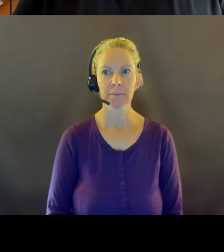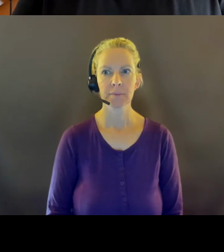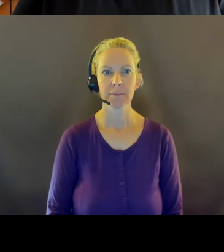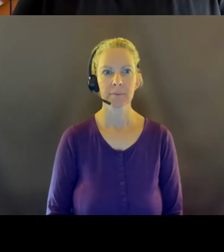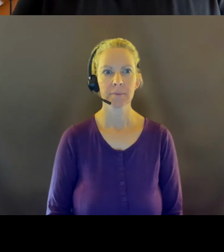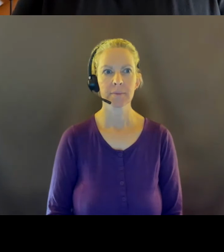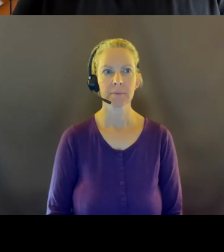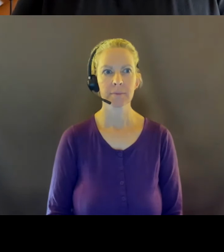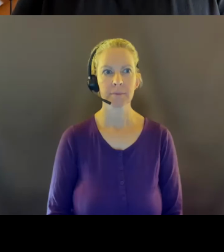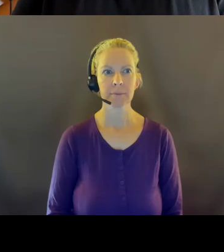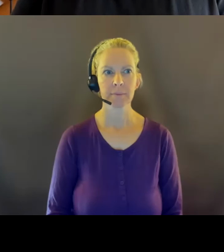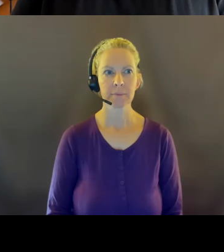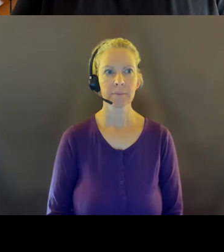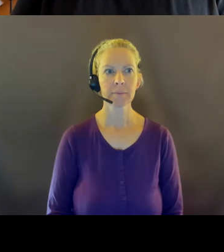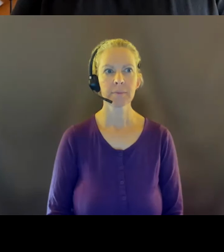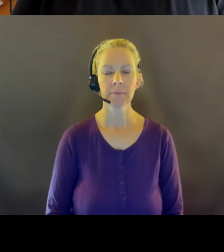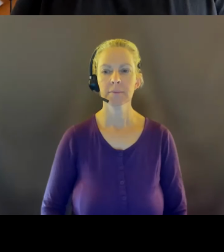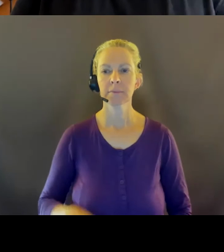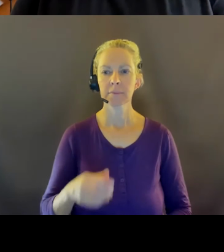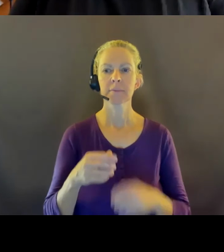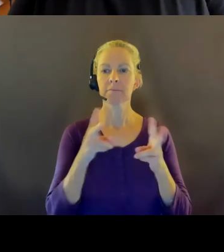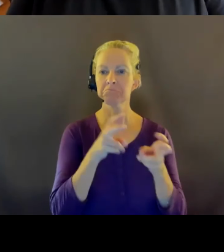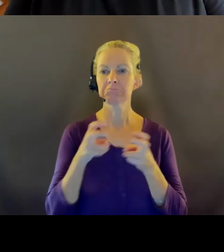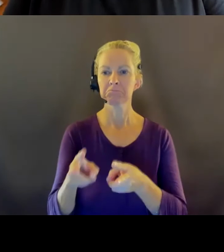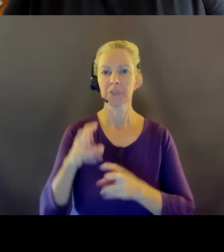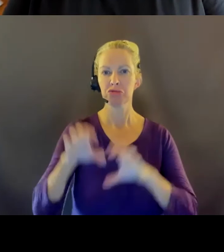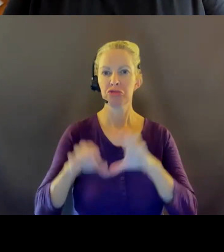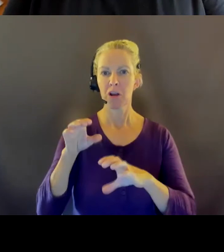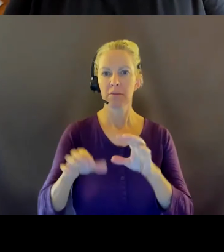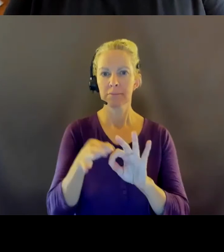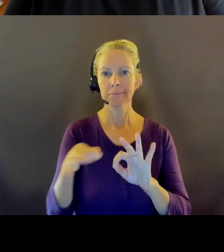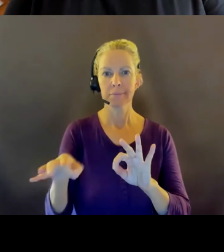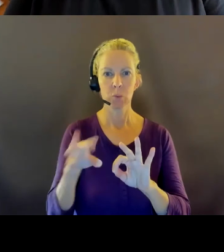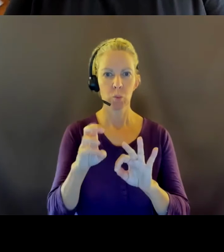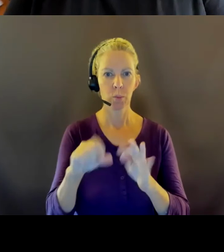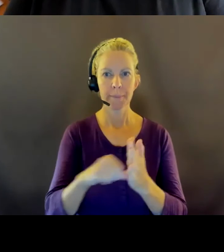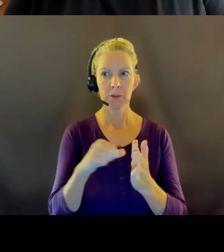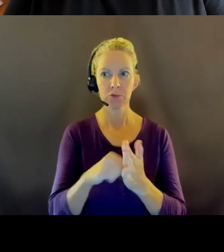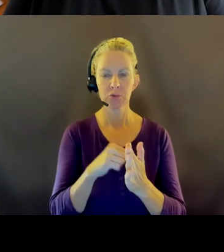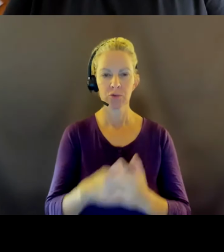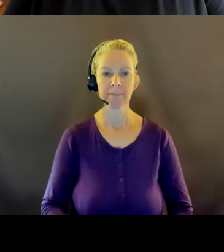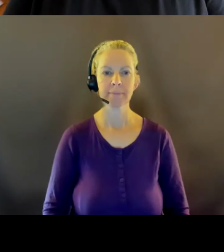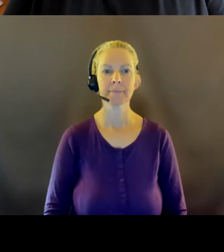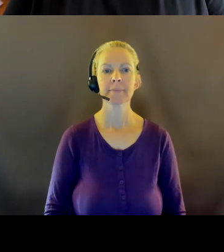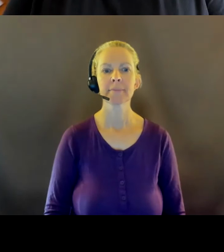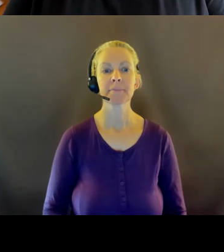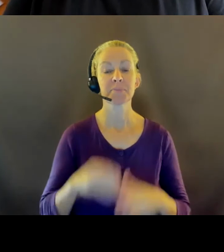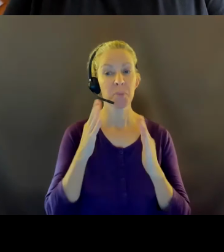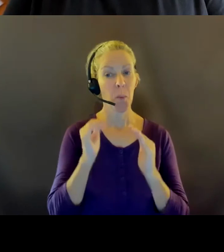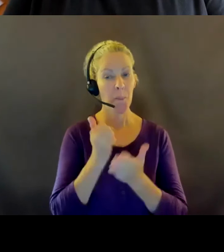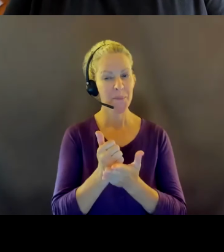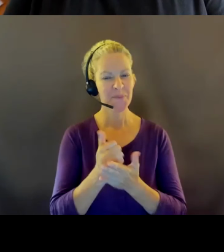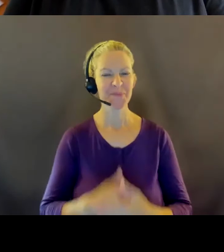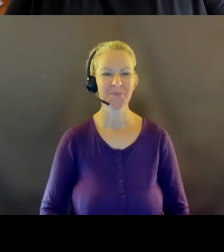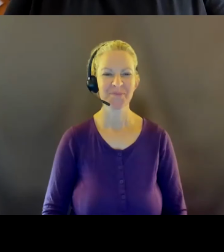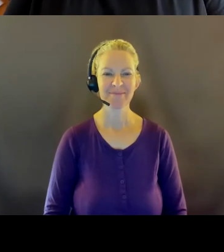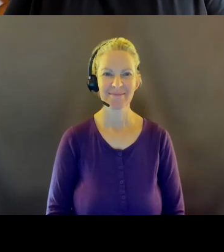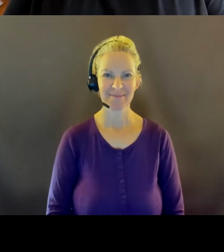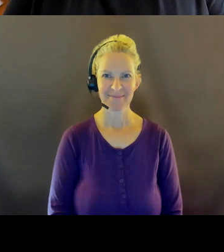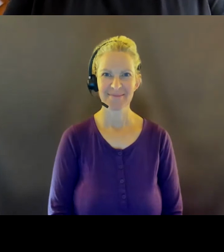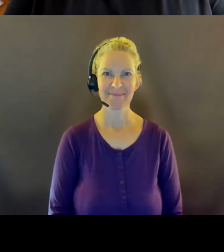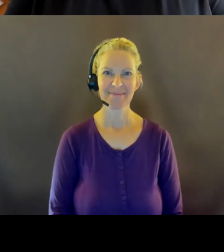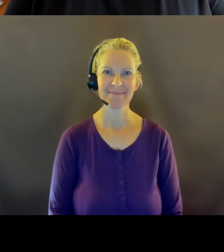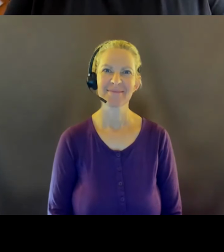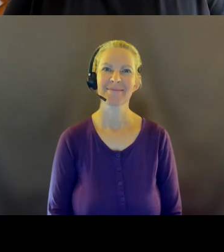I'm going to drop it in the chat again, if that is helpful for folks.